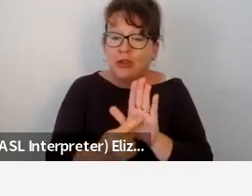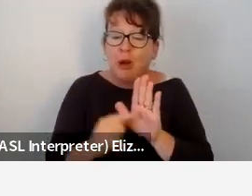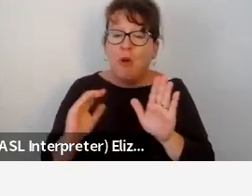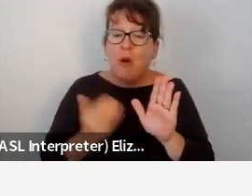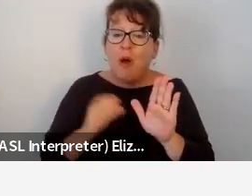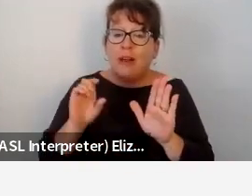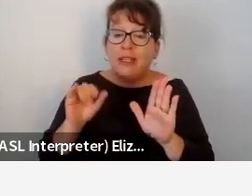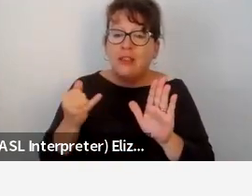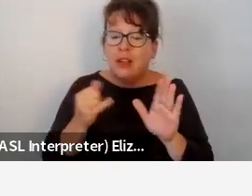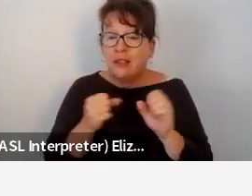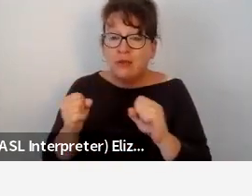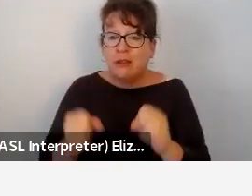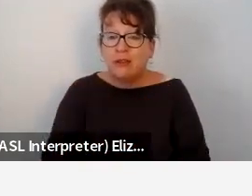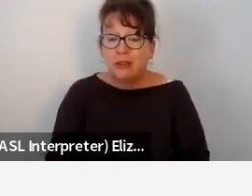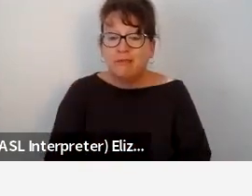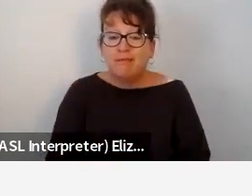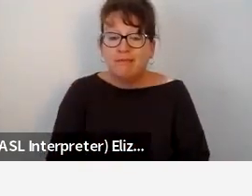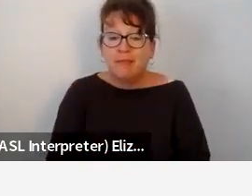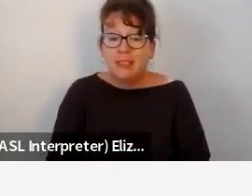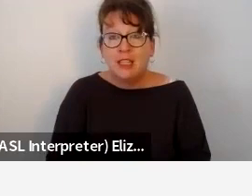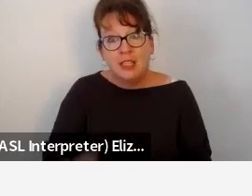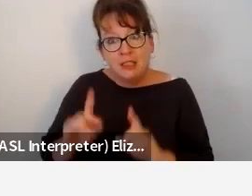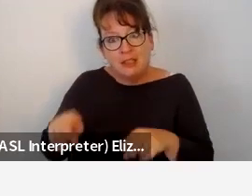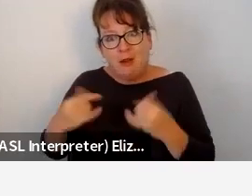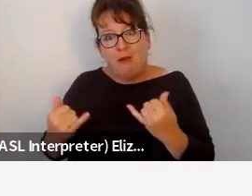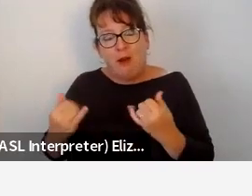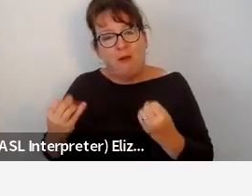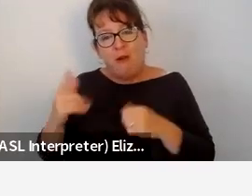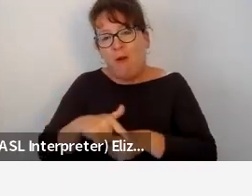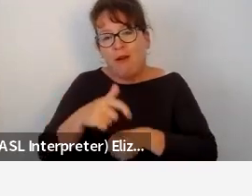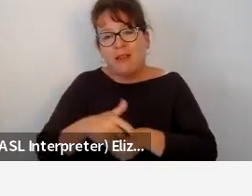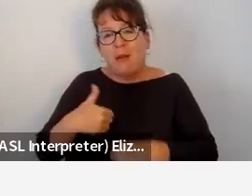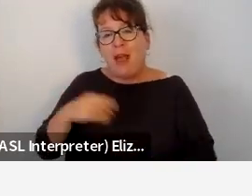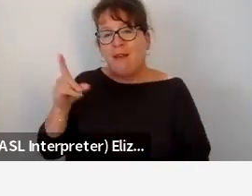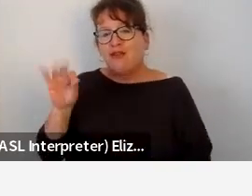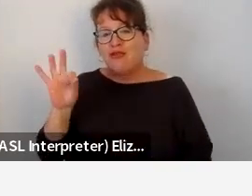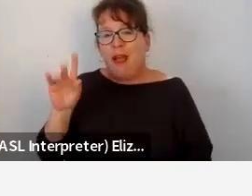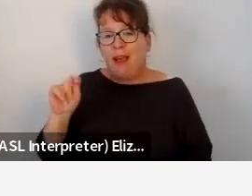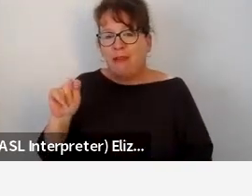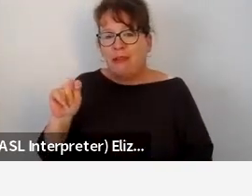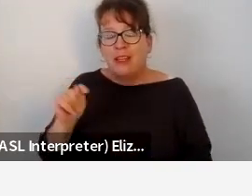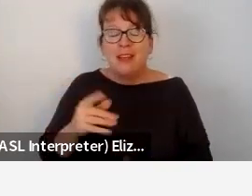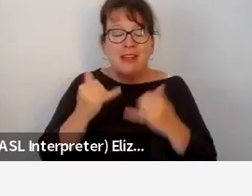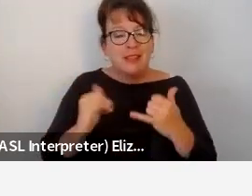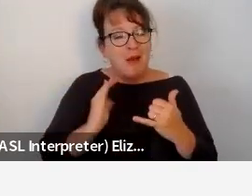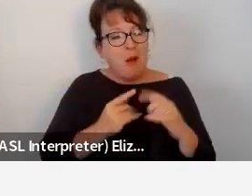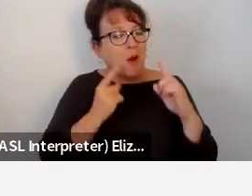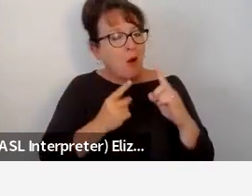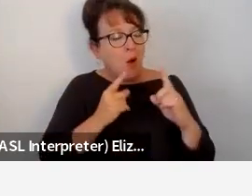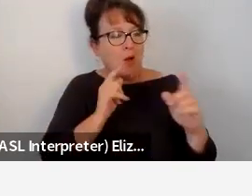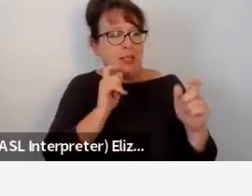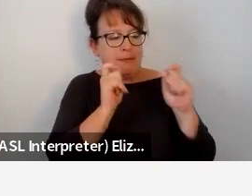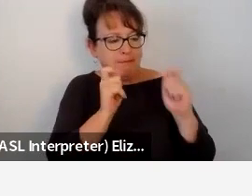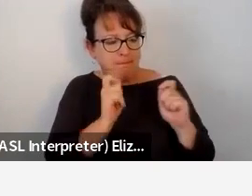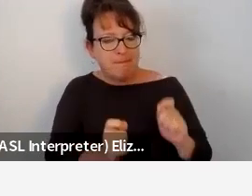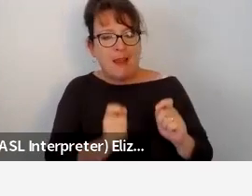details. Yeah. I think Emily Rankin had a good question with regard to funding available. Emily,